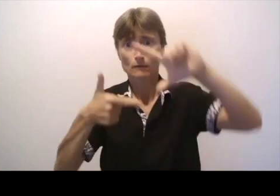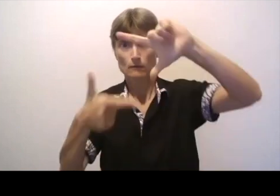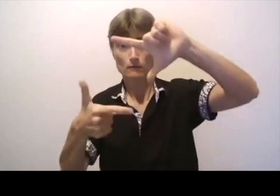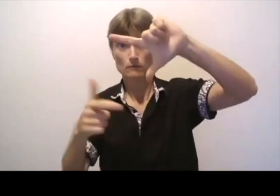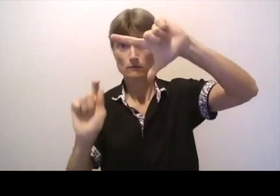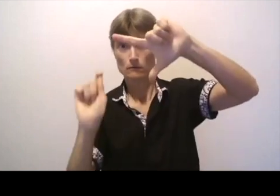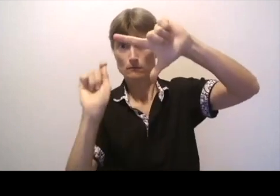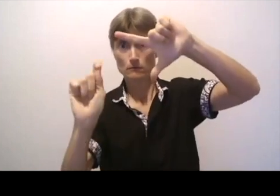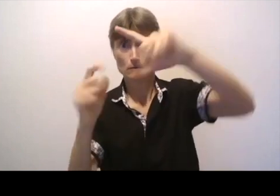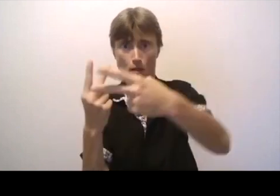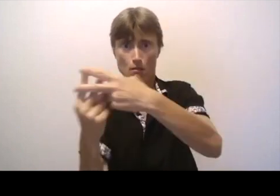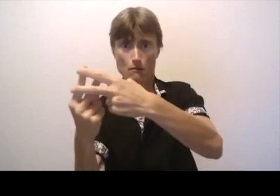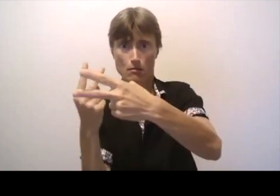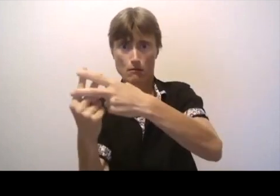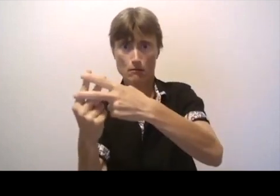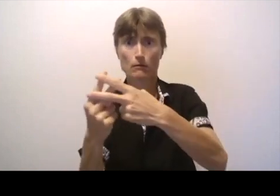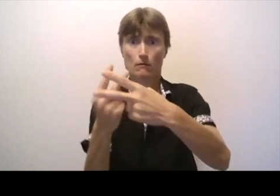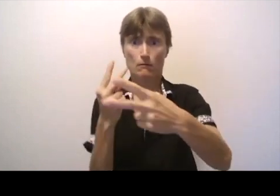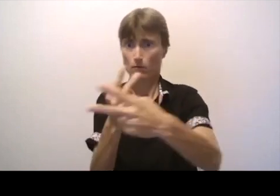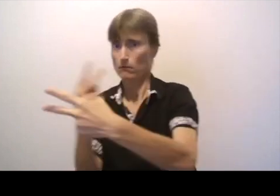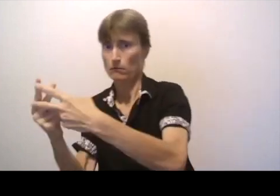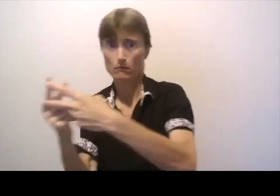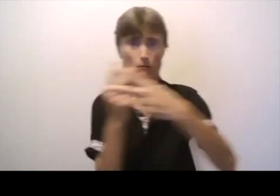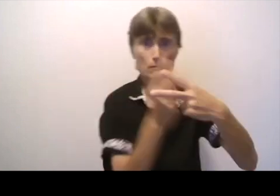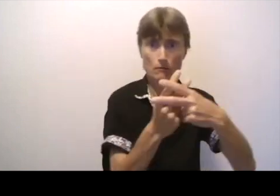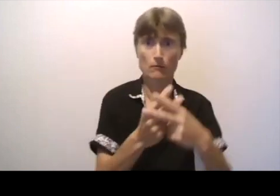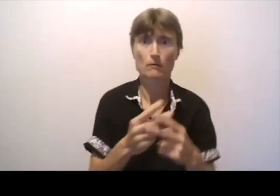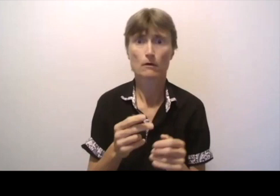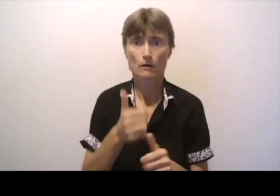the interpretation so as i mentioned we do have the two ASL